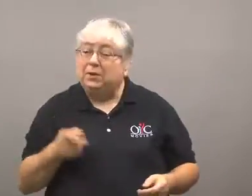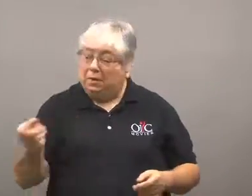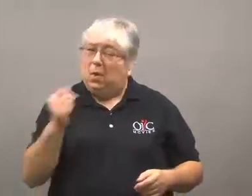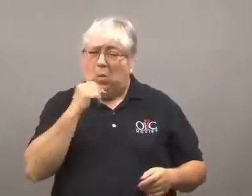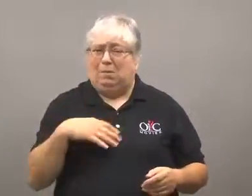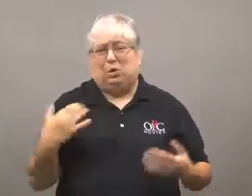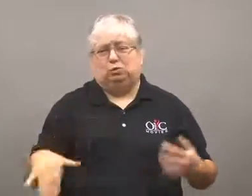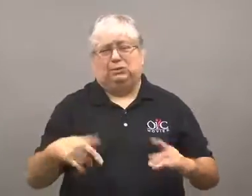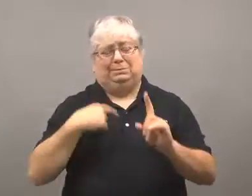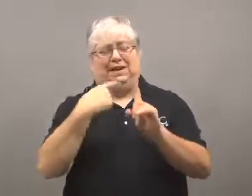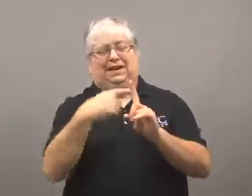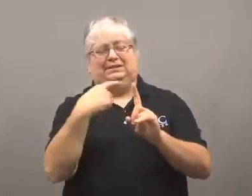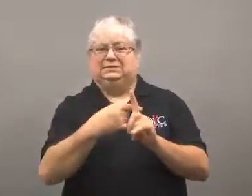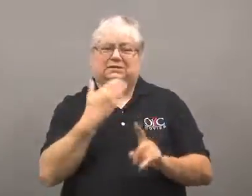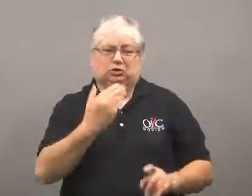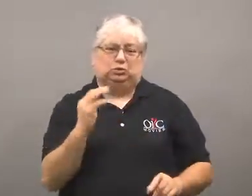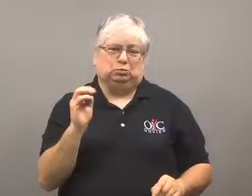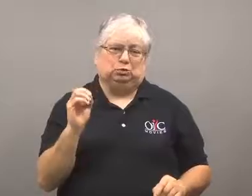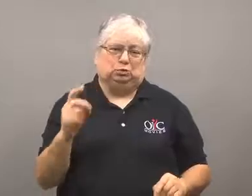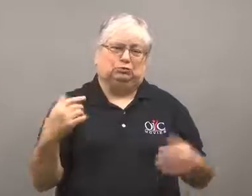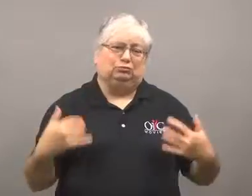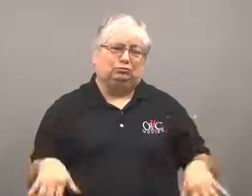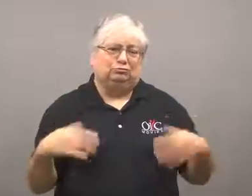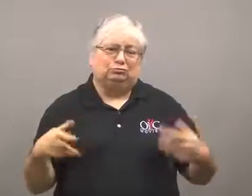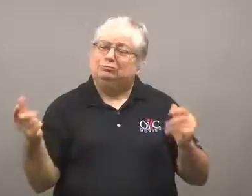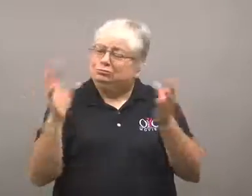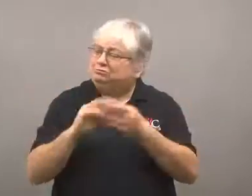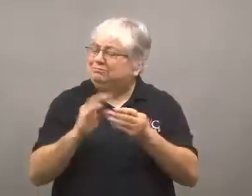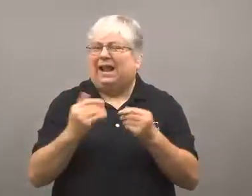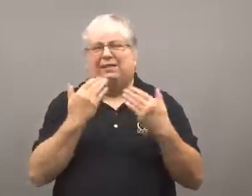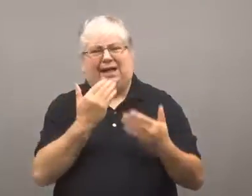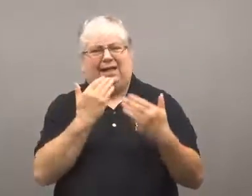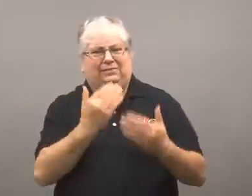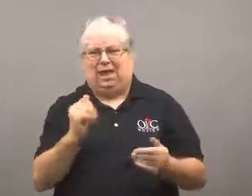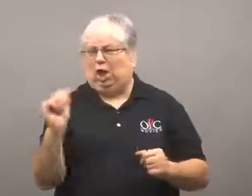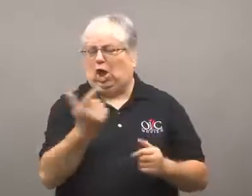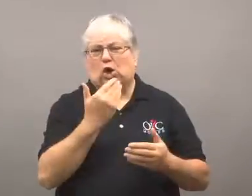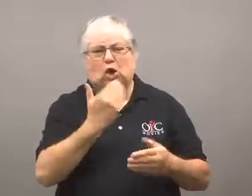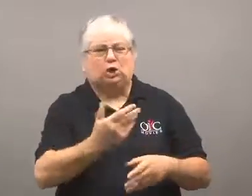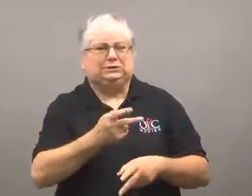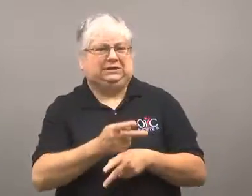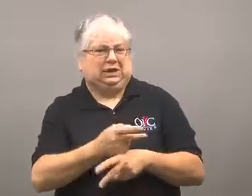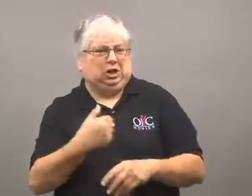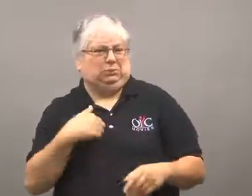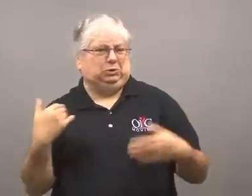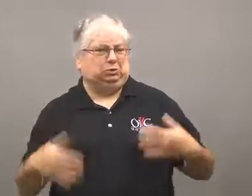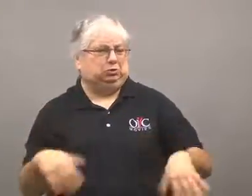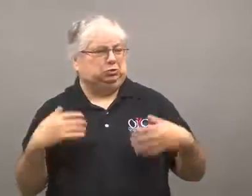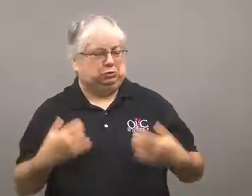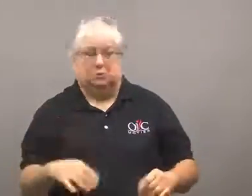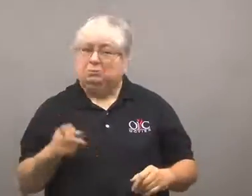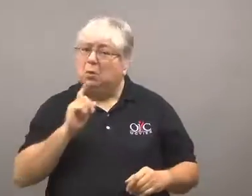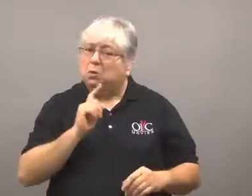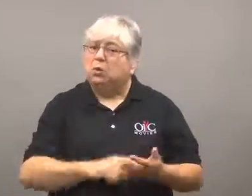She had a positive attitude and was in a good mood.